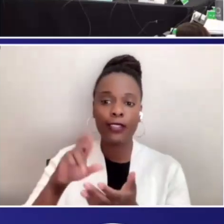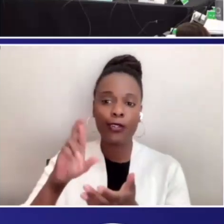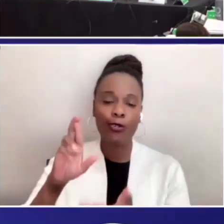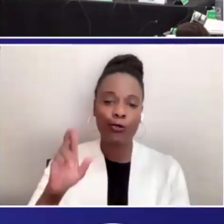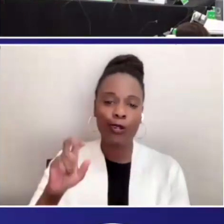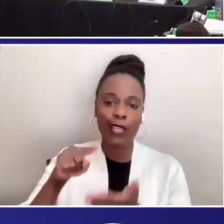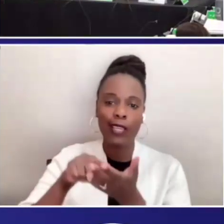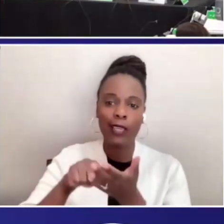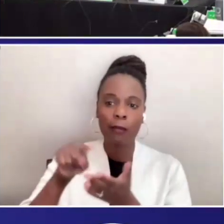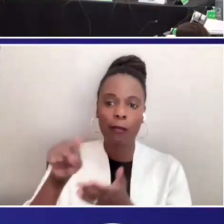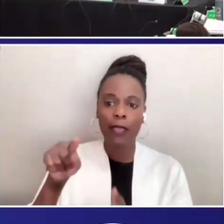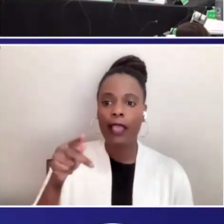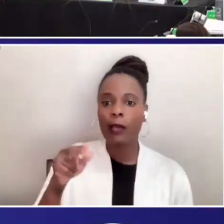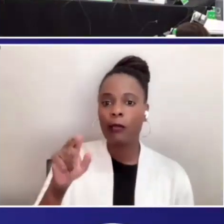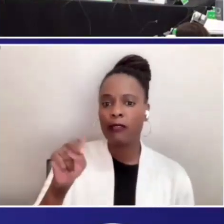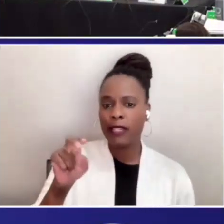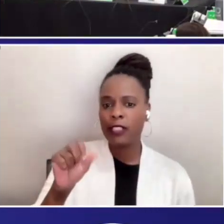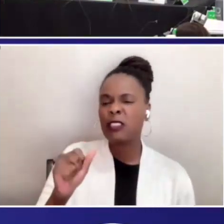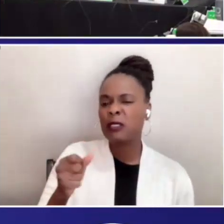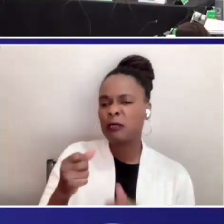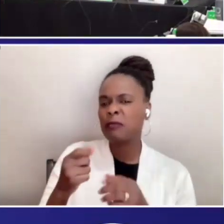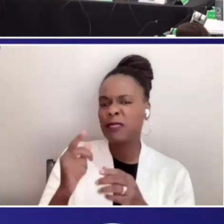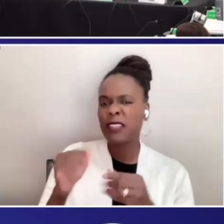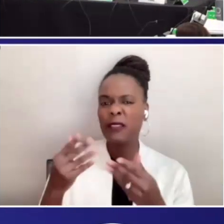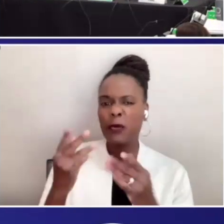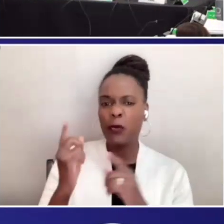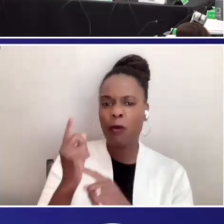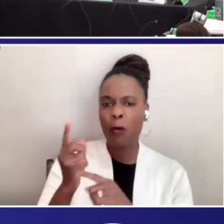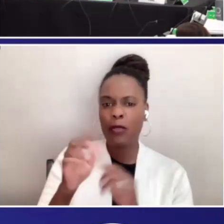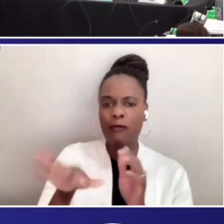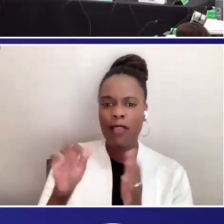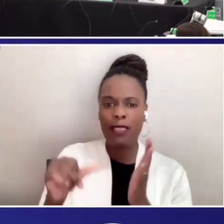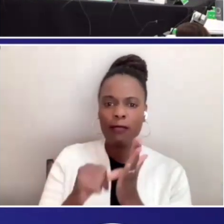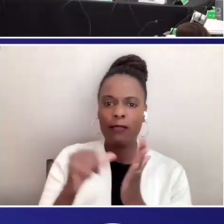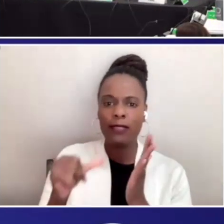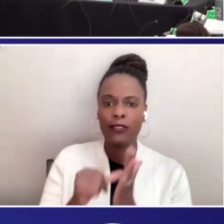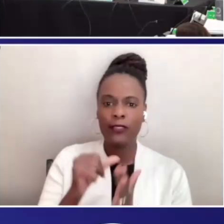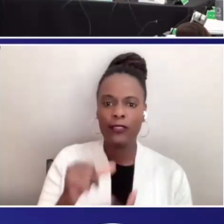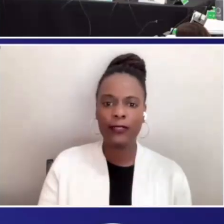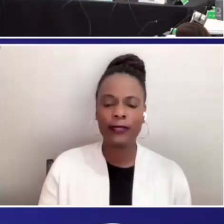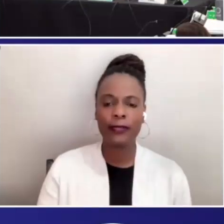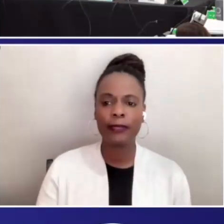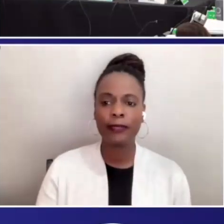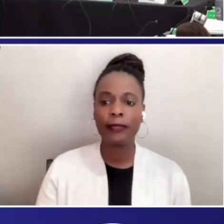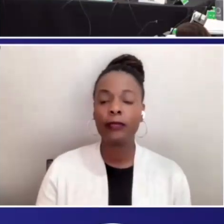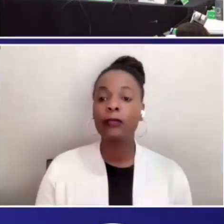there if you need it. We've added or